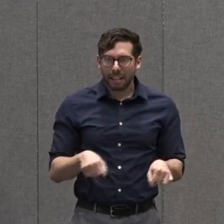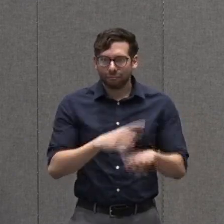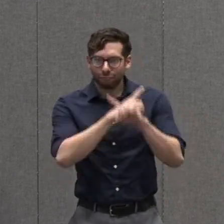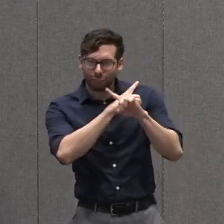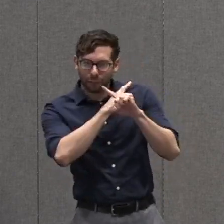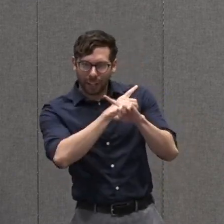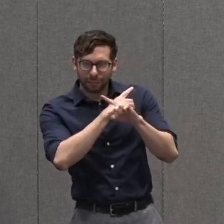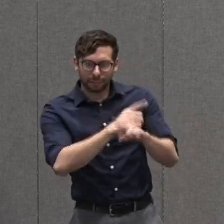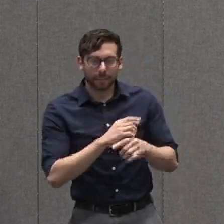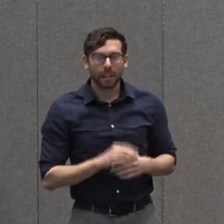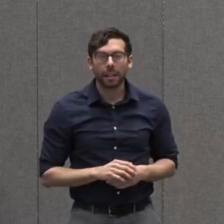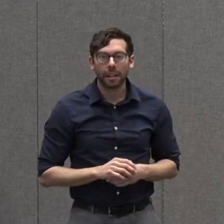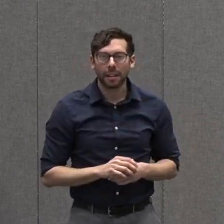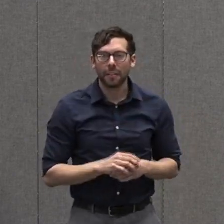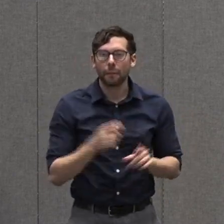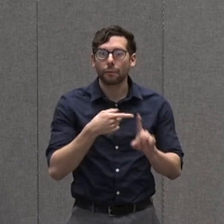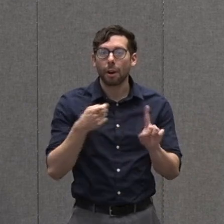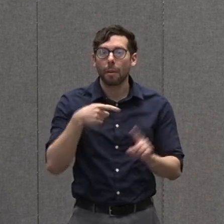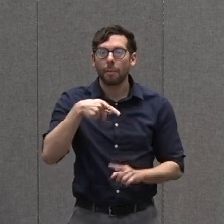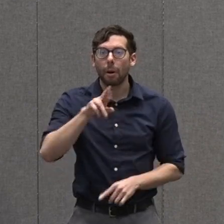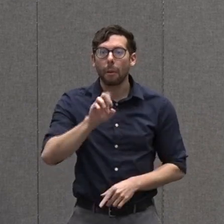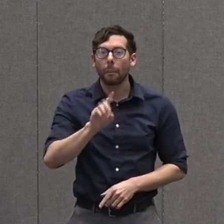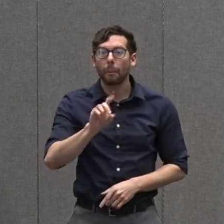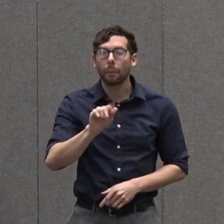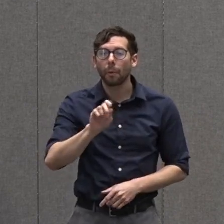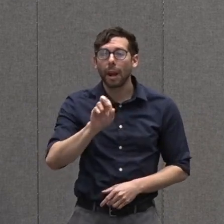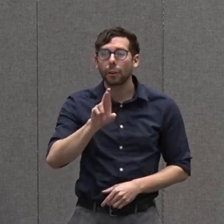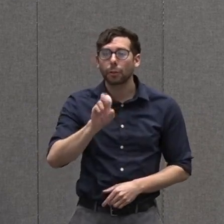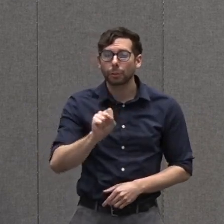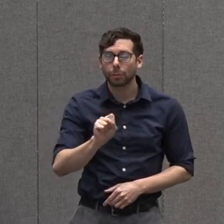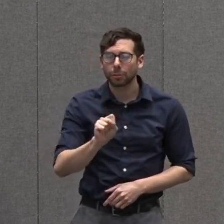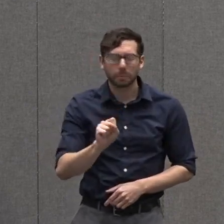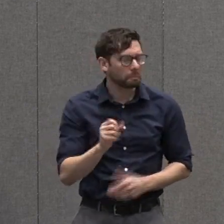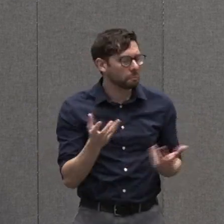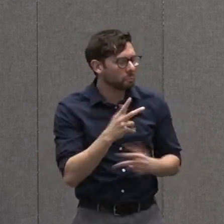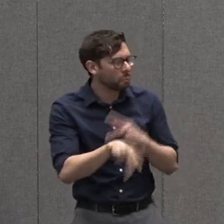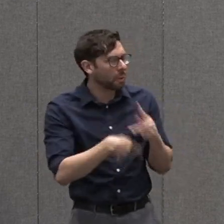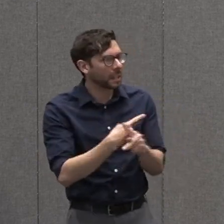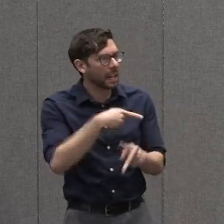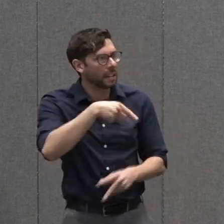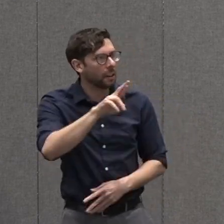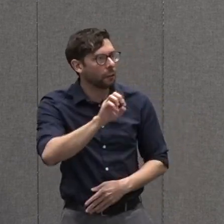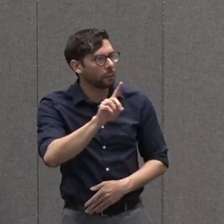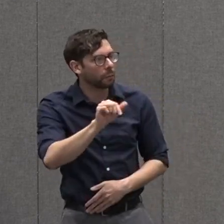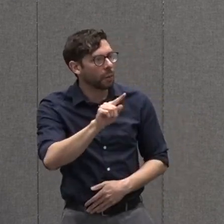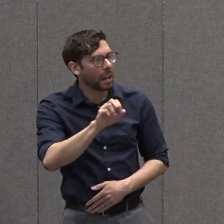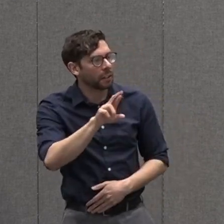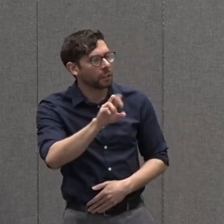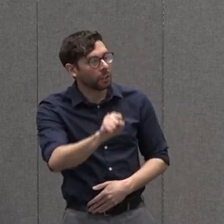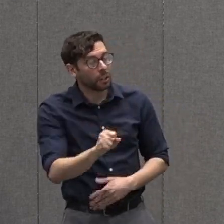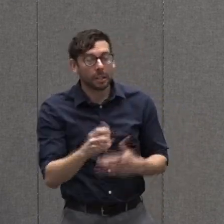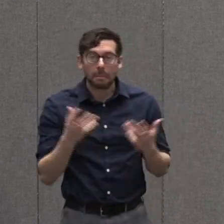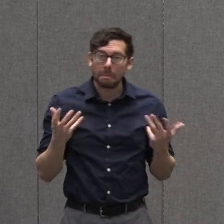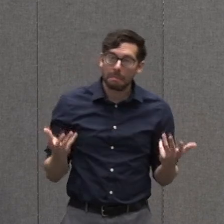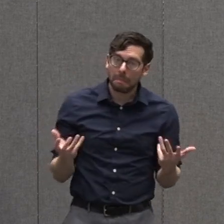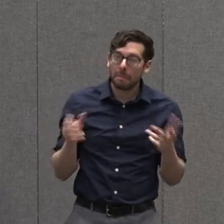Oh gosh, in the wild among the mammals, it could be skunks, raccoons, foxes,